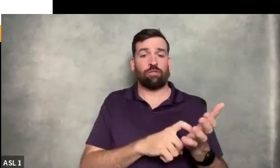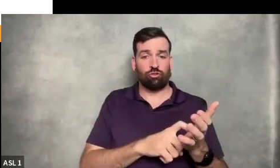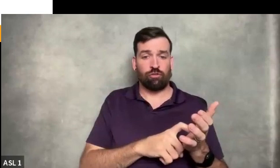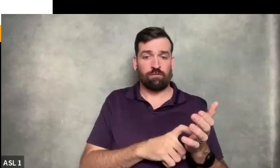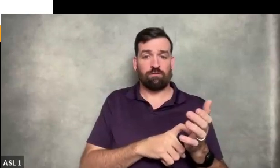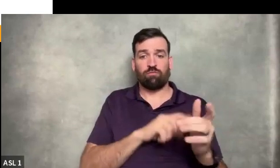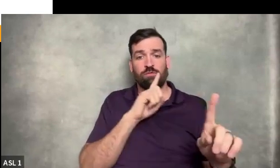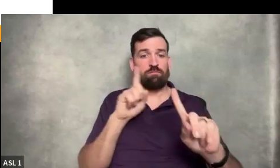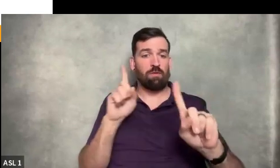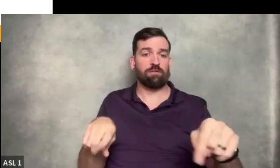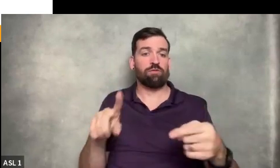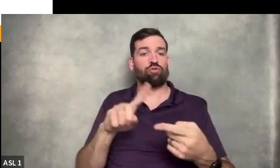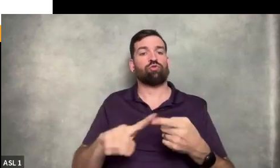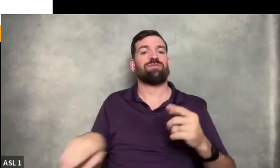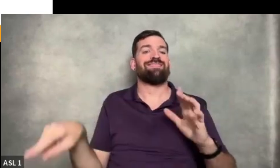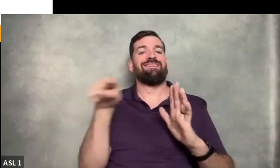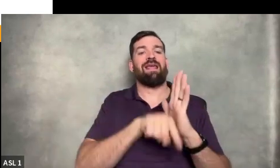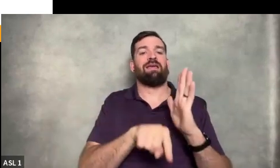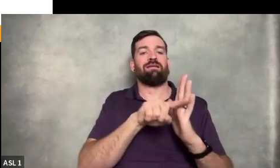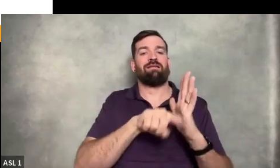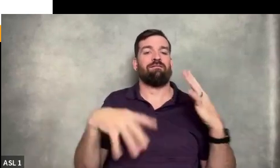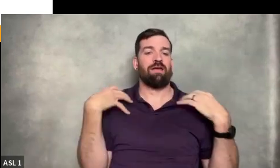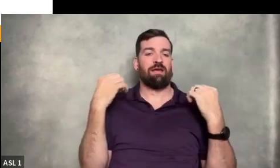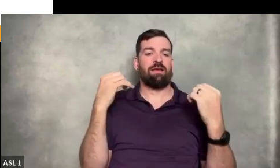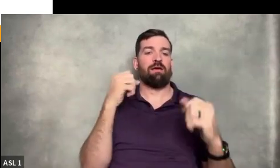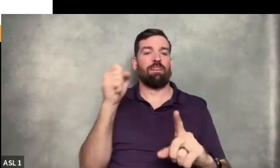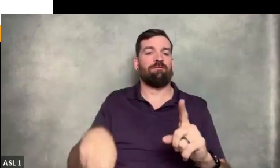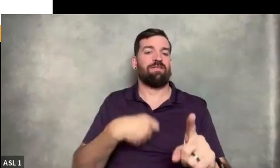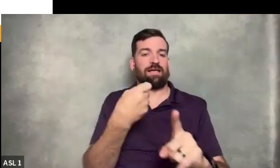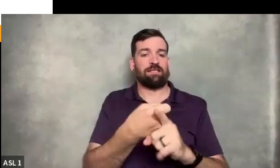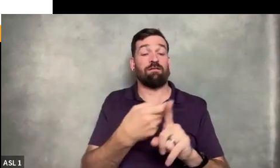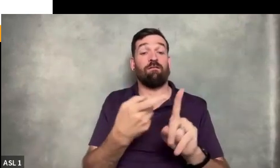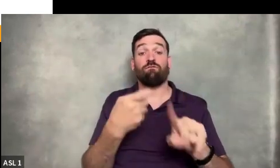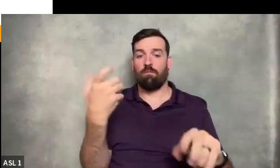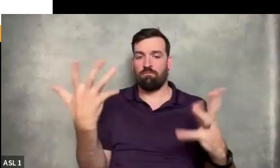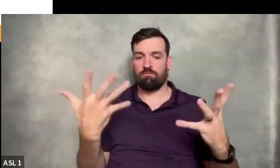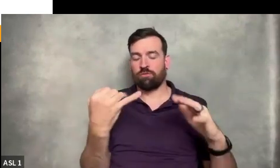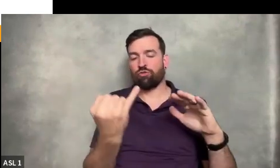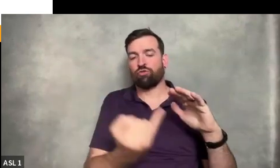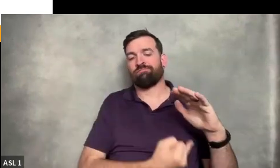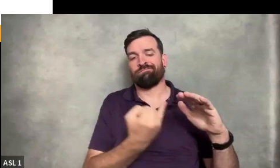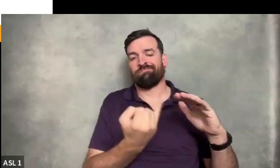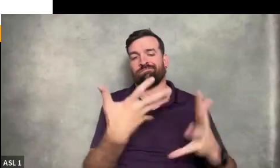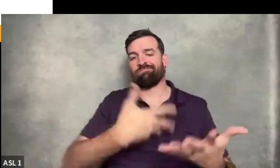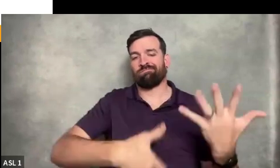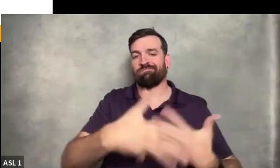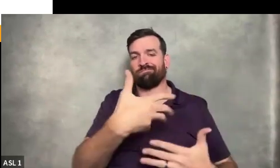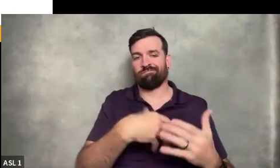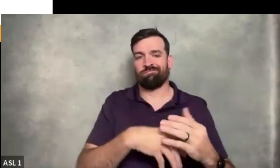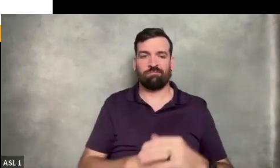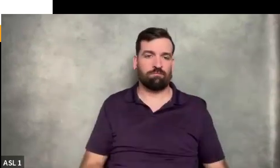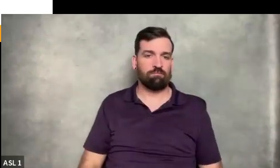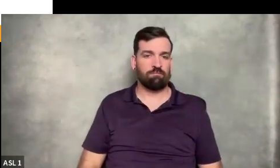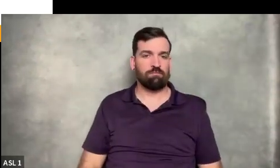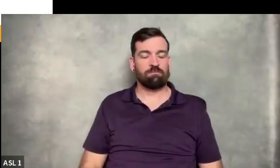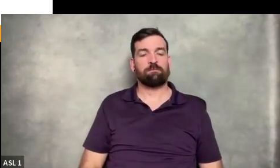and response to negative health effects associated with social isolation. Next slide please.